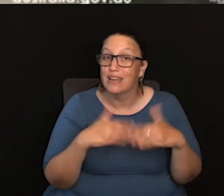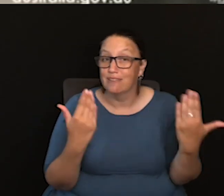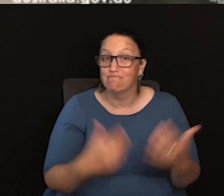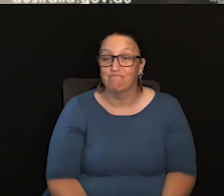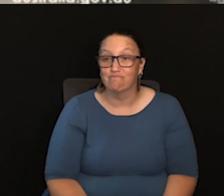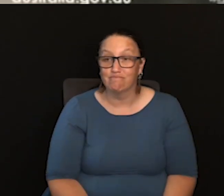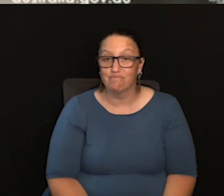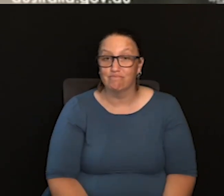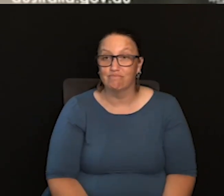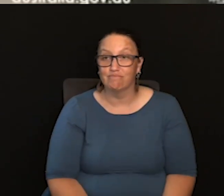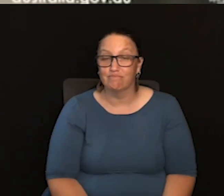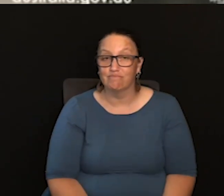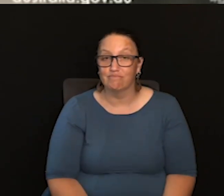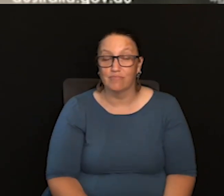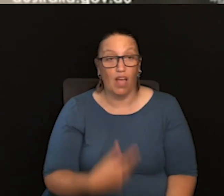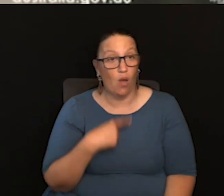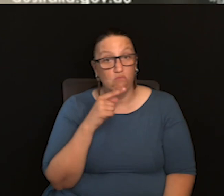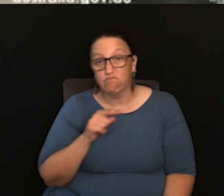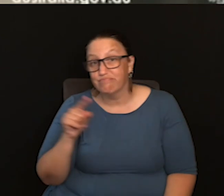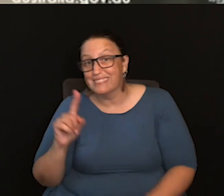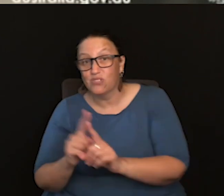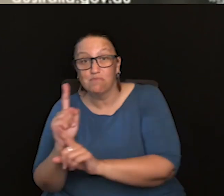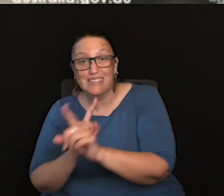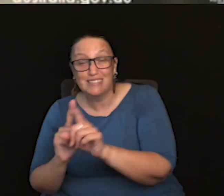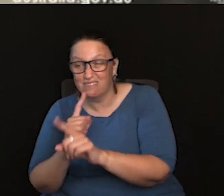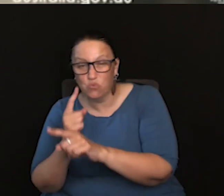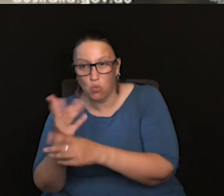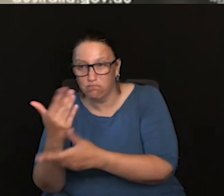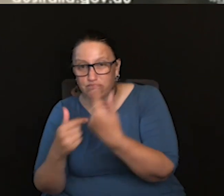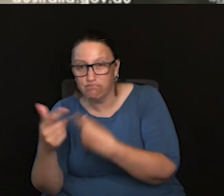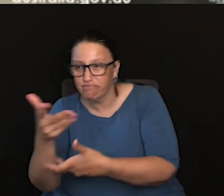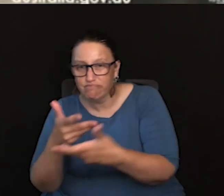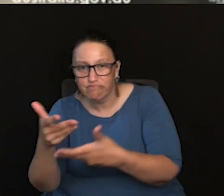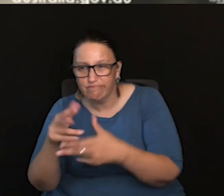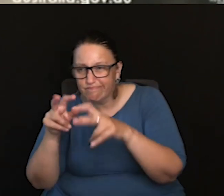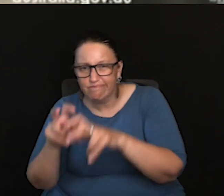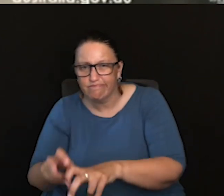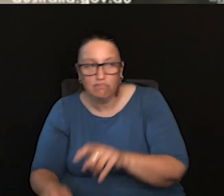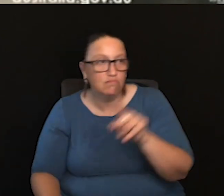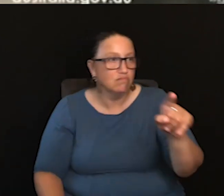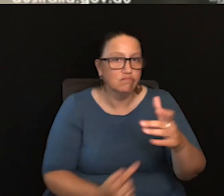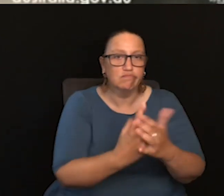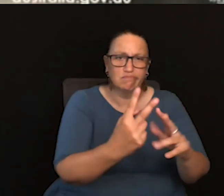In terms of the vaccination rates and the other elements, I'm happy to turn to Michael but we might have to take some of those